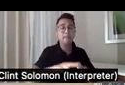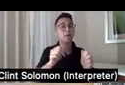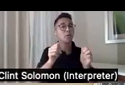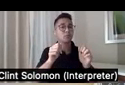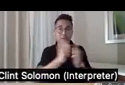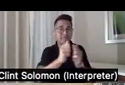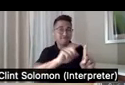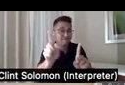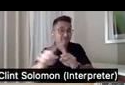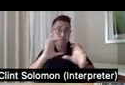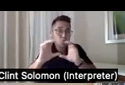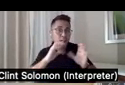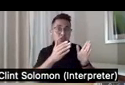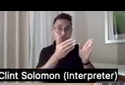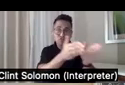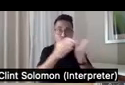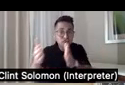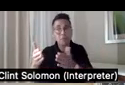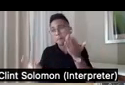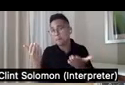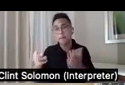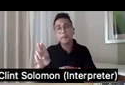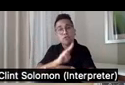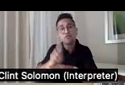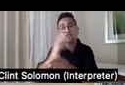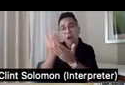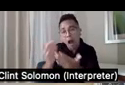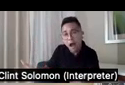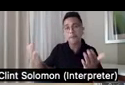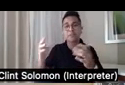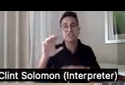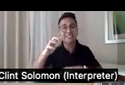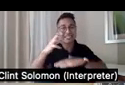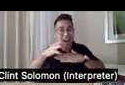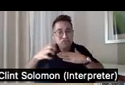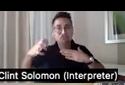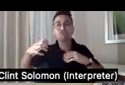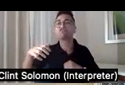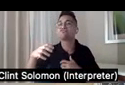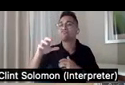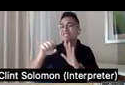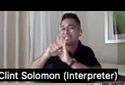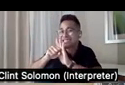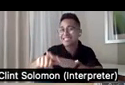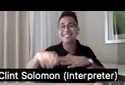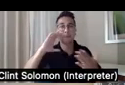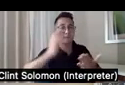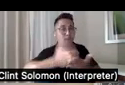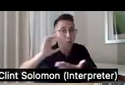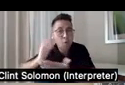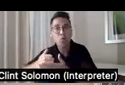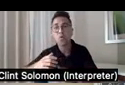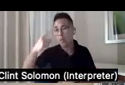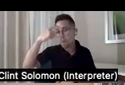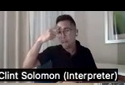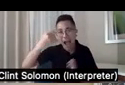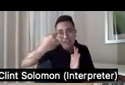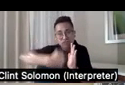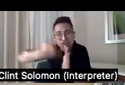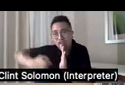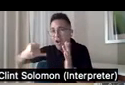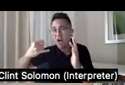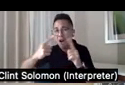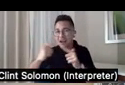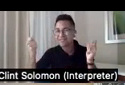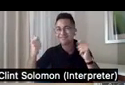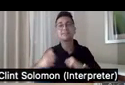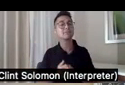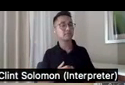could be using objects textures signs photos wine drawings we teach them the meaning of specific